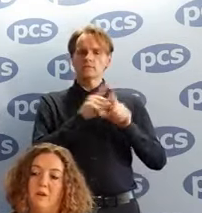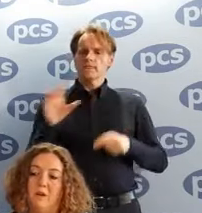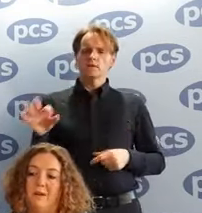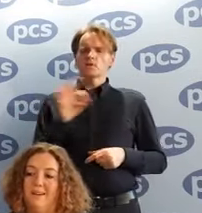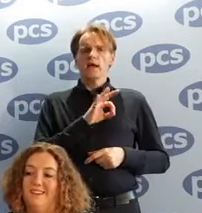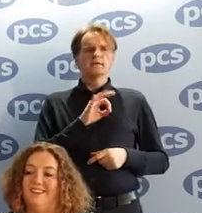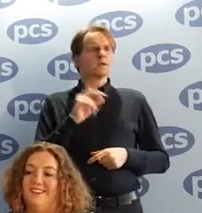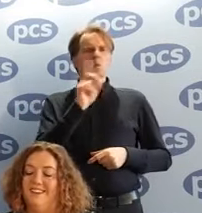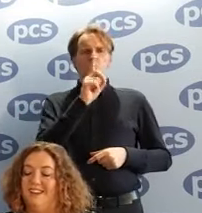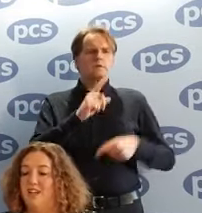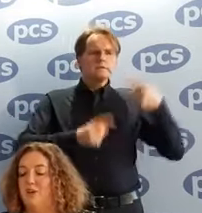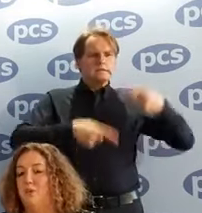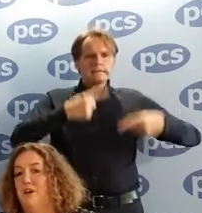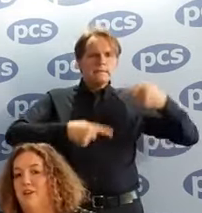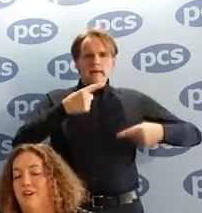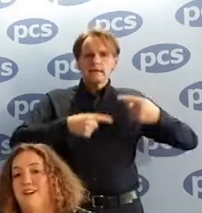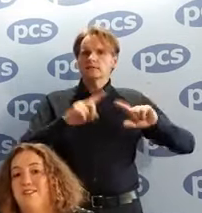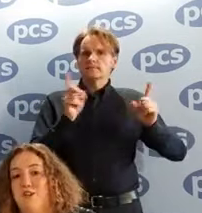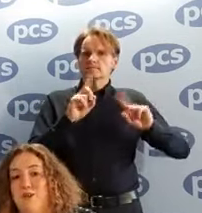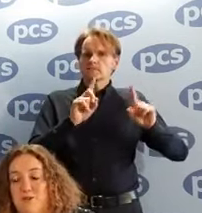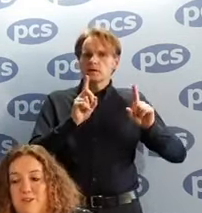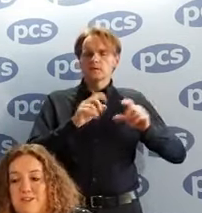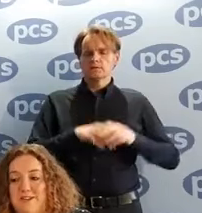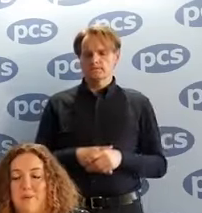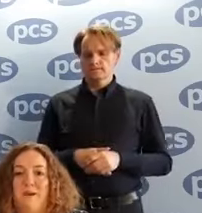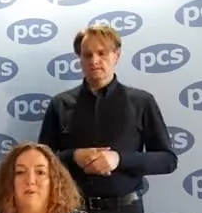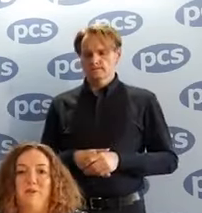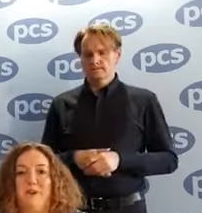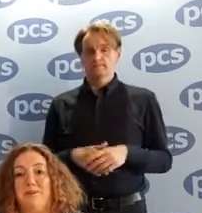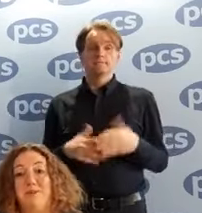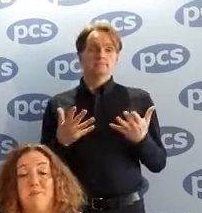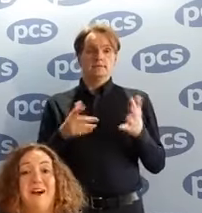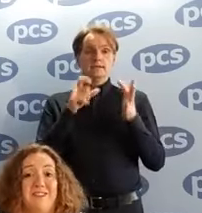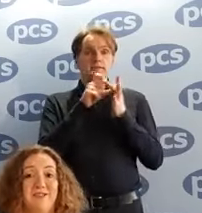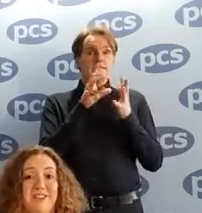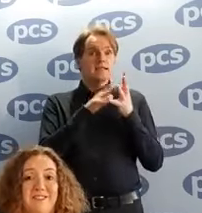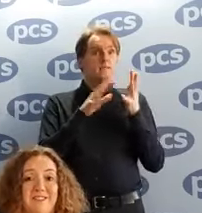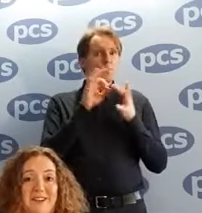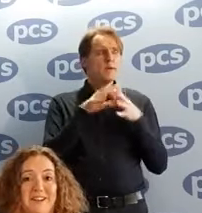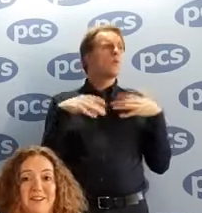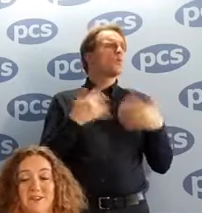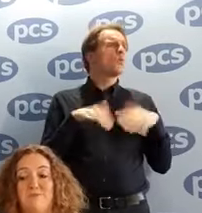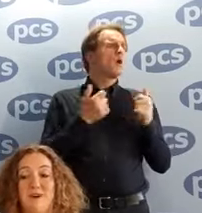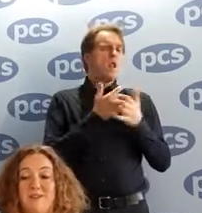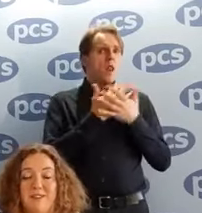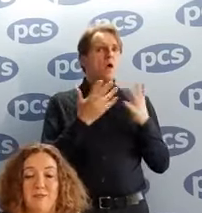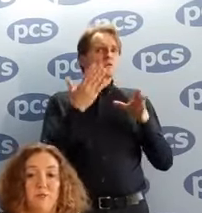that are going to be debated at this conference? Well as is usual for the DWP we've got an absolutely packed agenda and not surprising there are